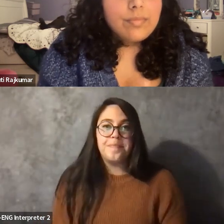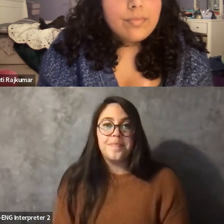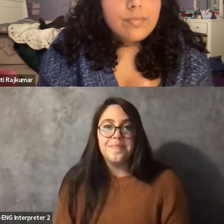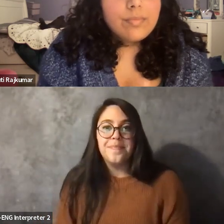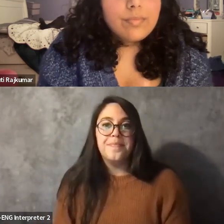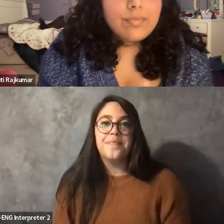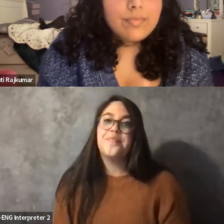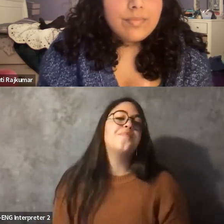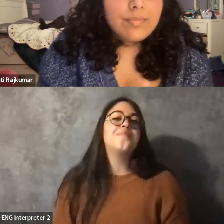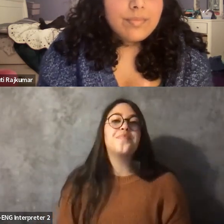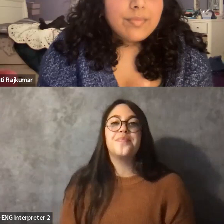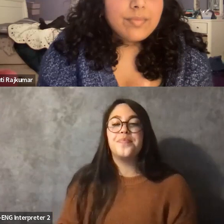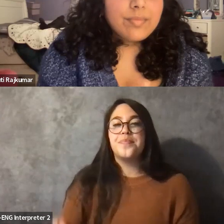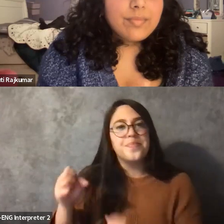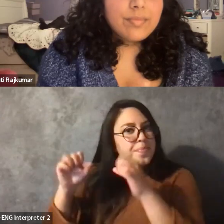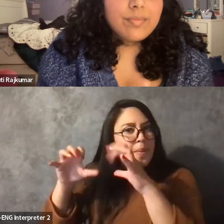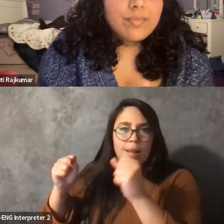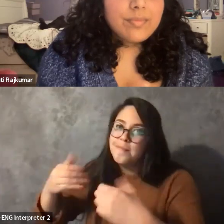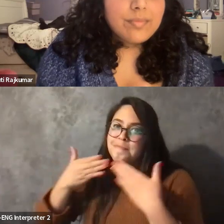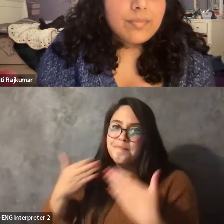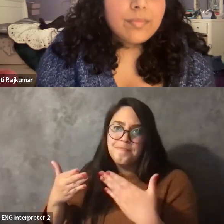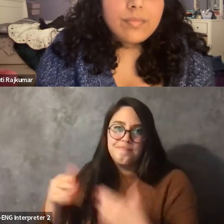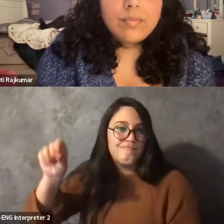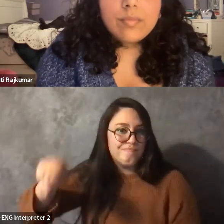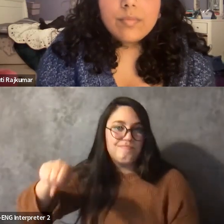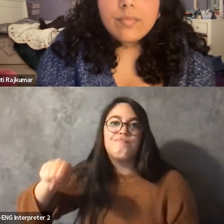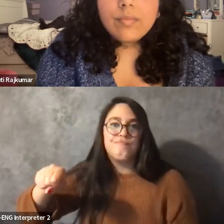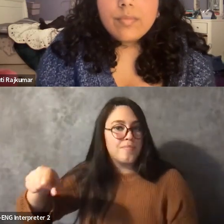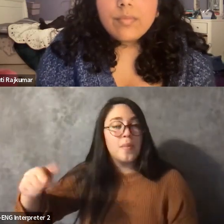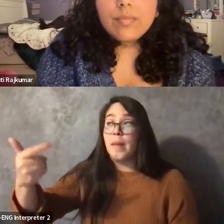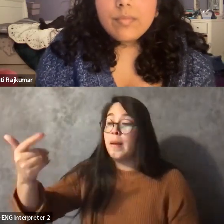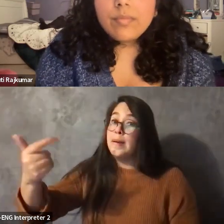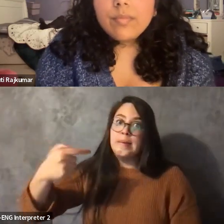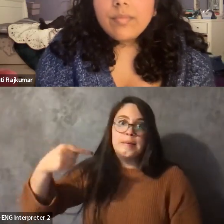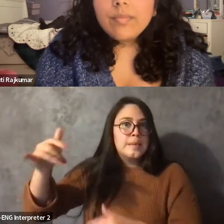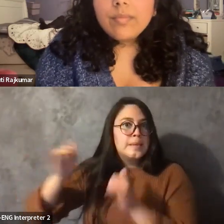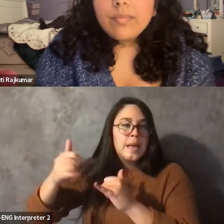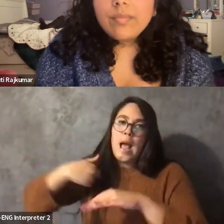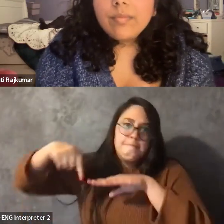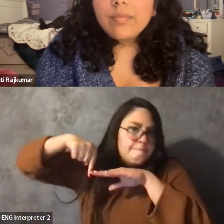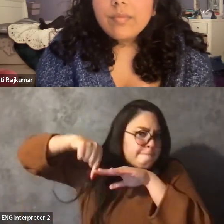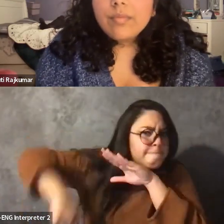Awesome. Thank you. Yeah, I've been doing a deep dive into like the intersection of like mental